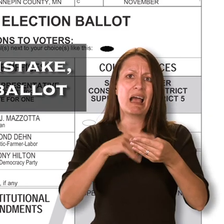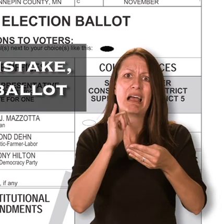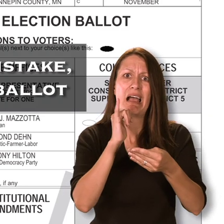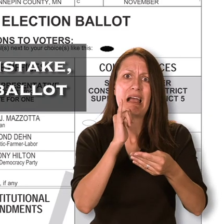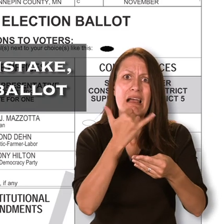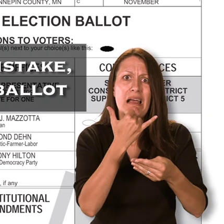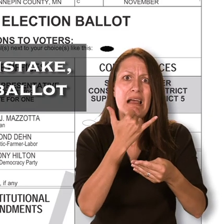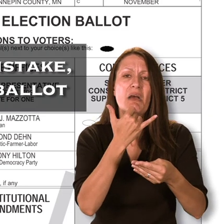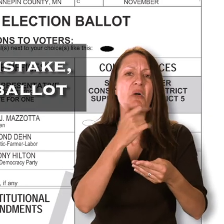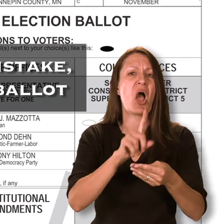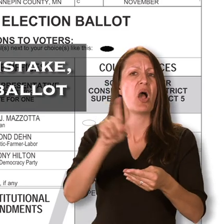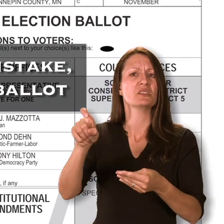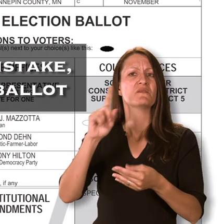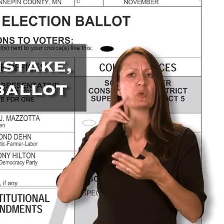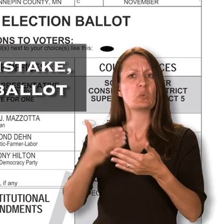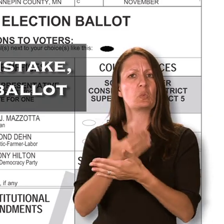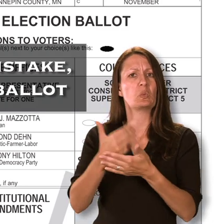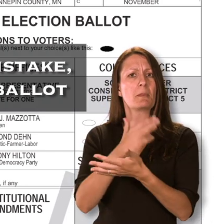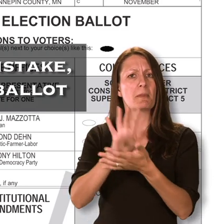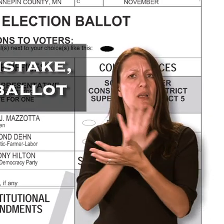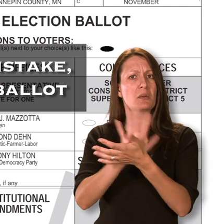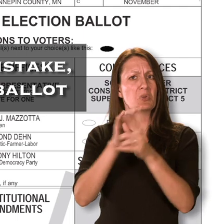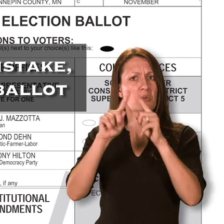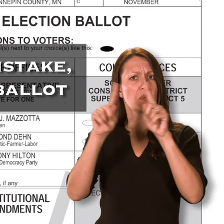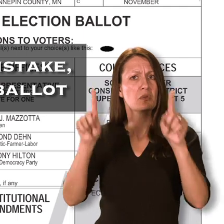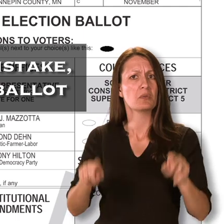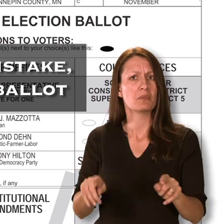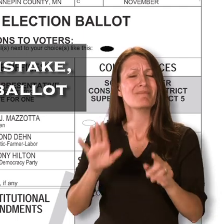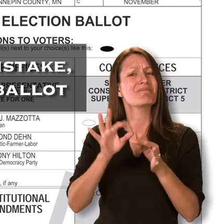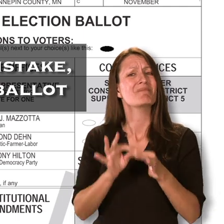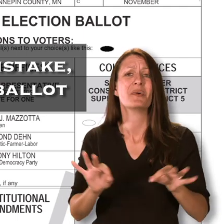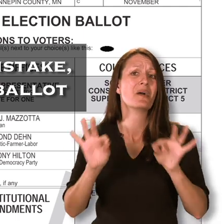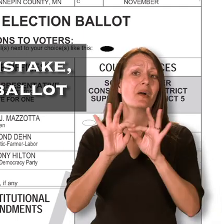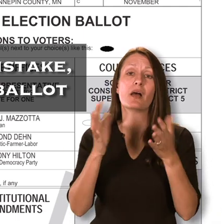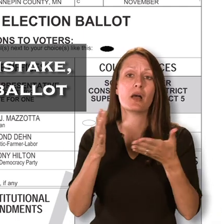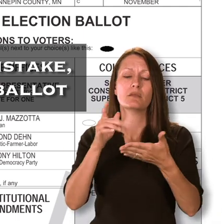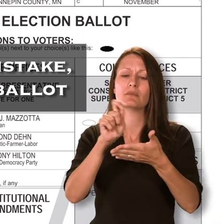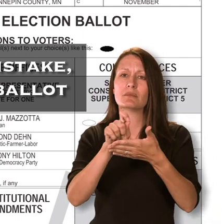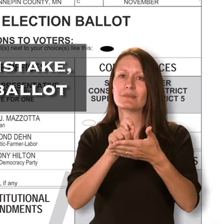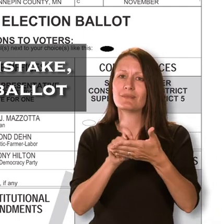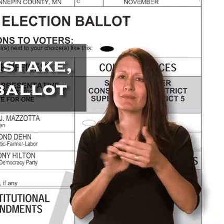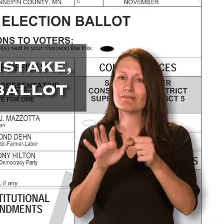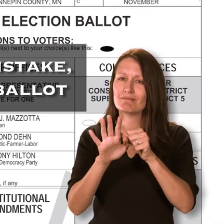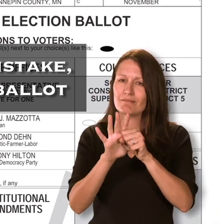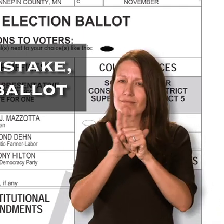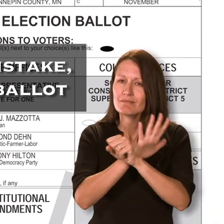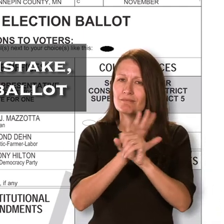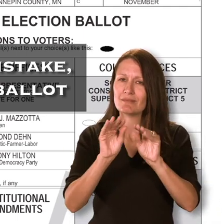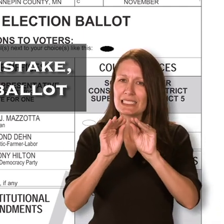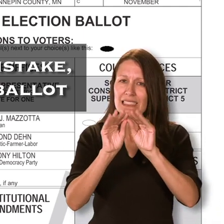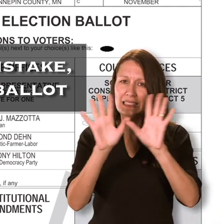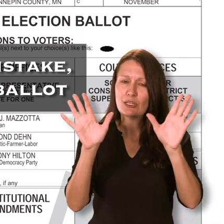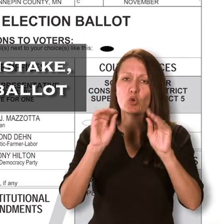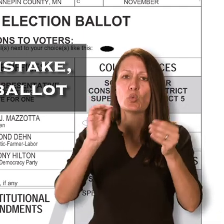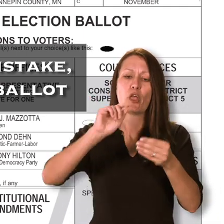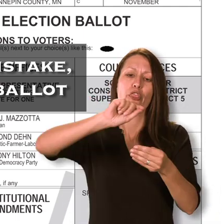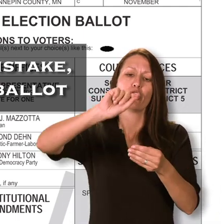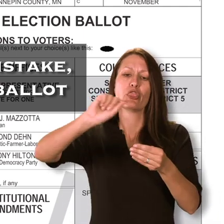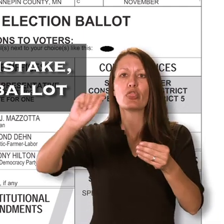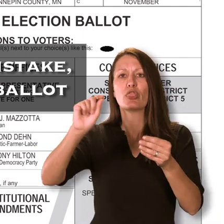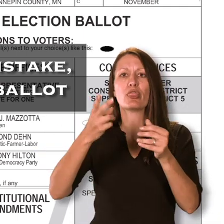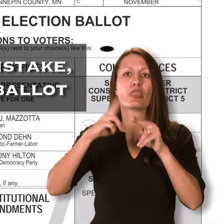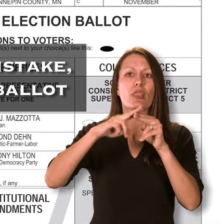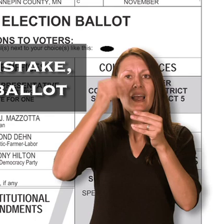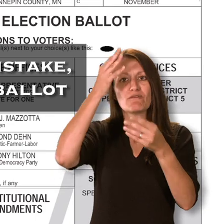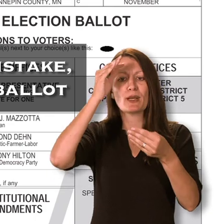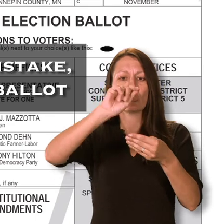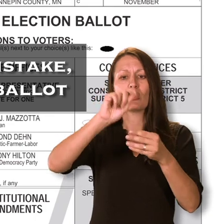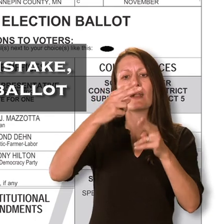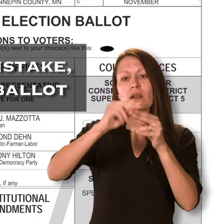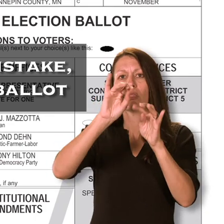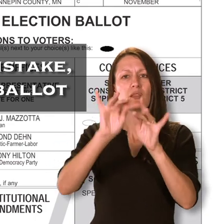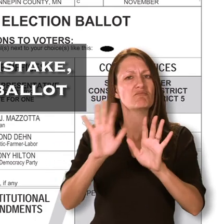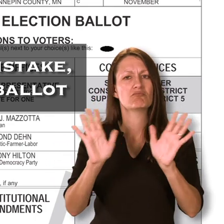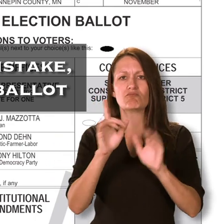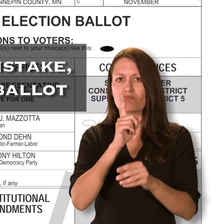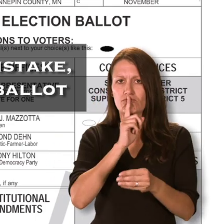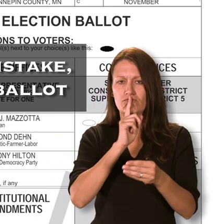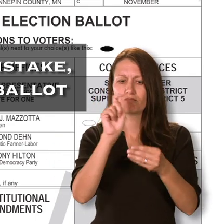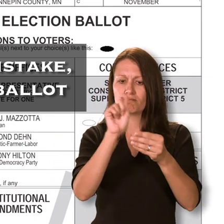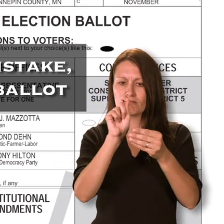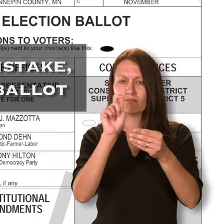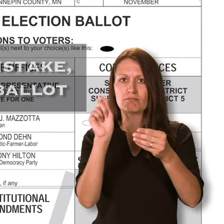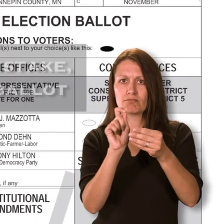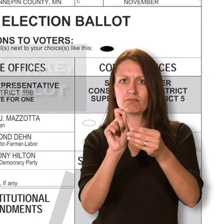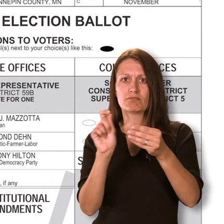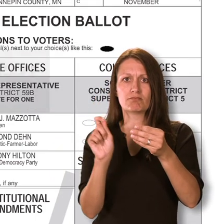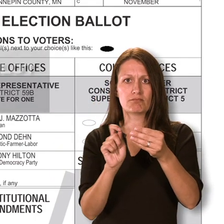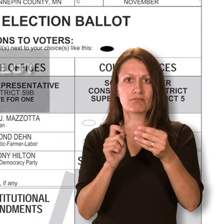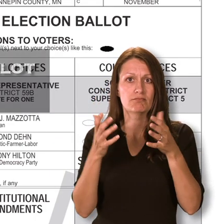If you make a mistake, ask the Election Judge for a new ballot.